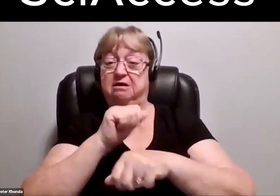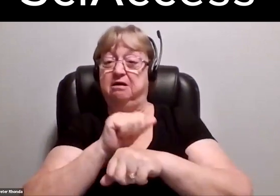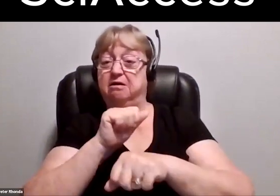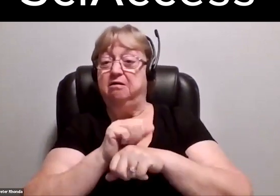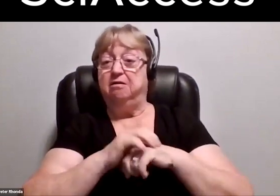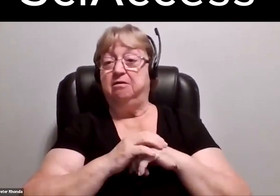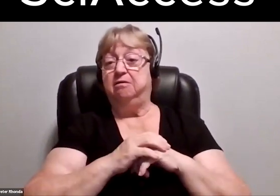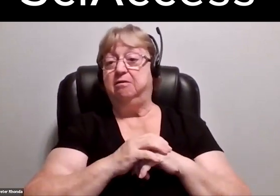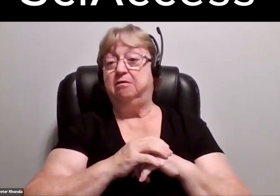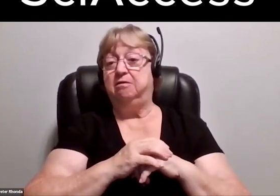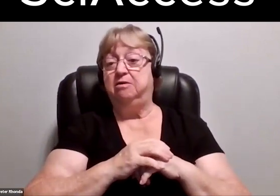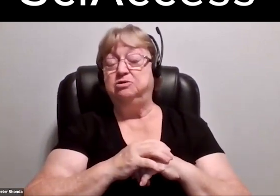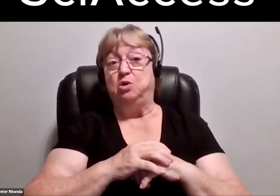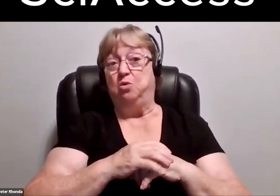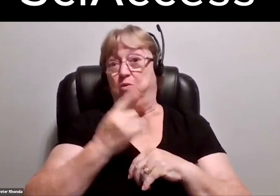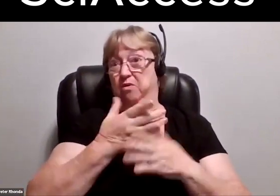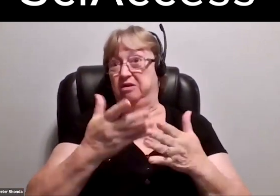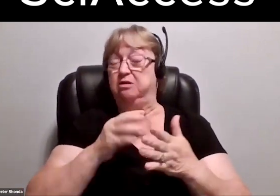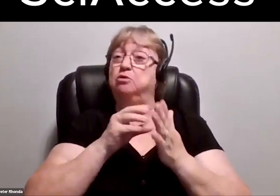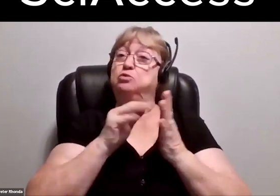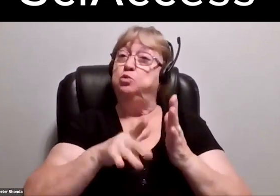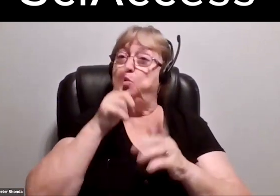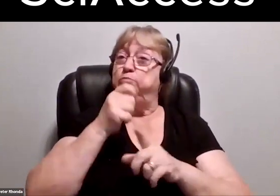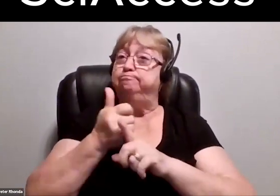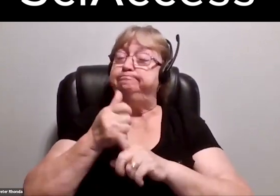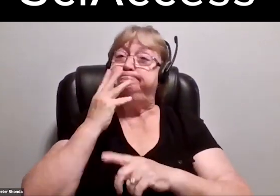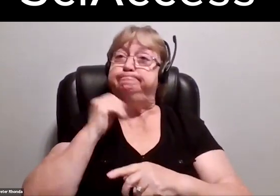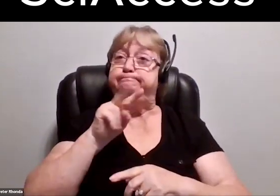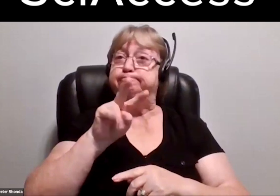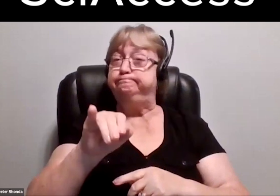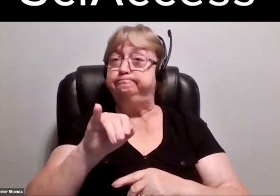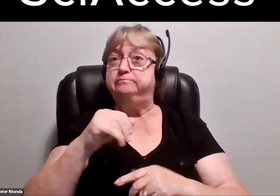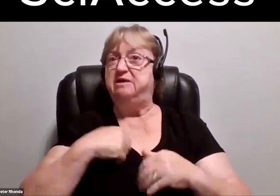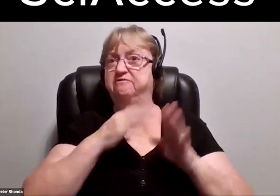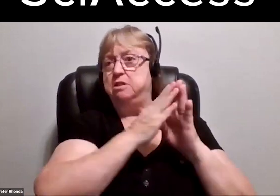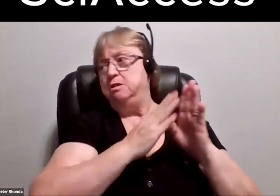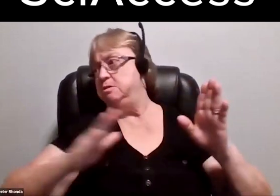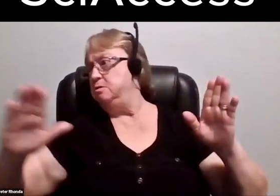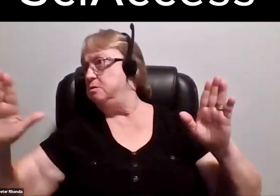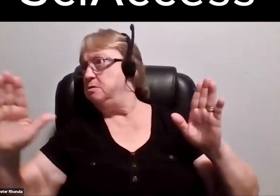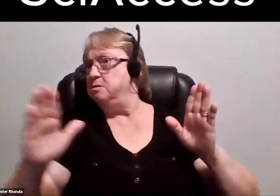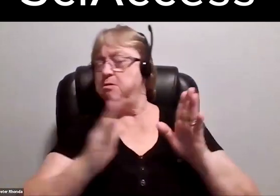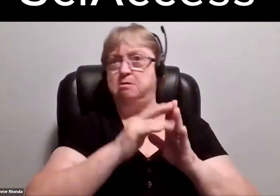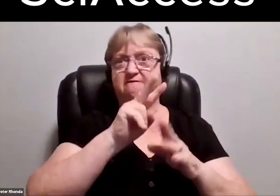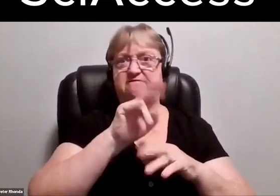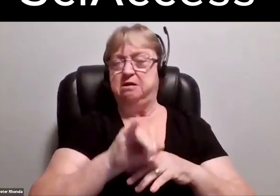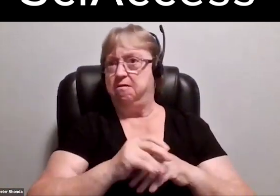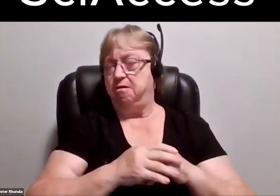One thing is that students with VI have a wide range of VI, and one should accommodate all students.